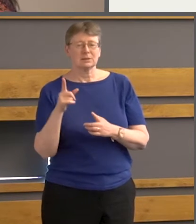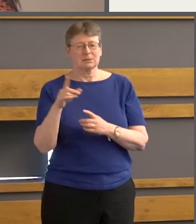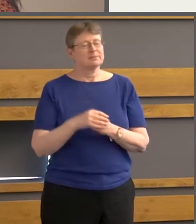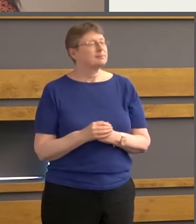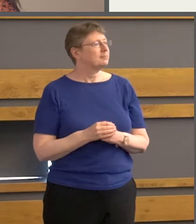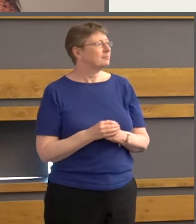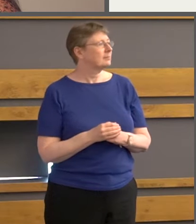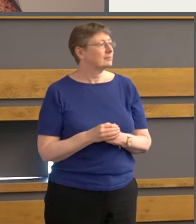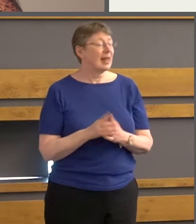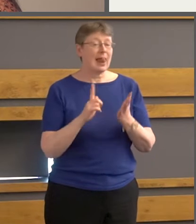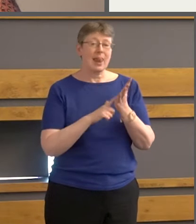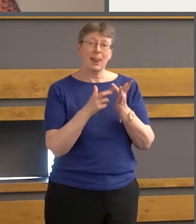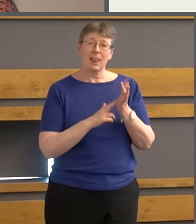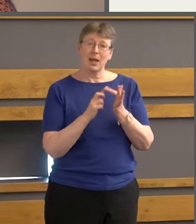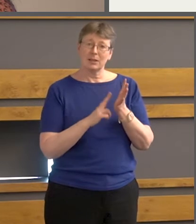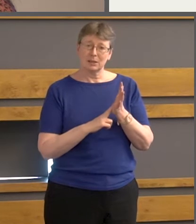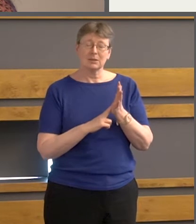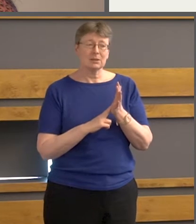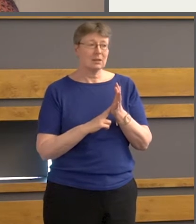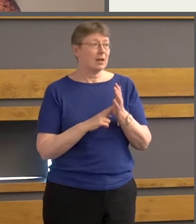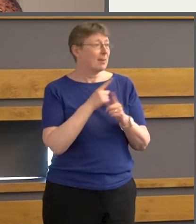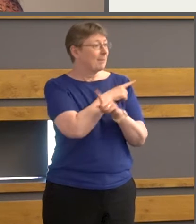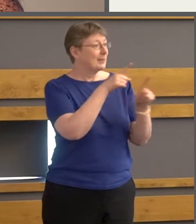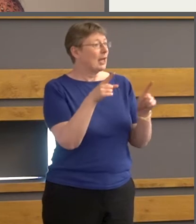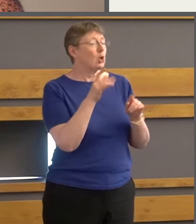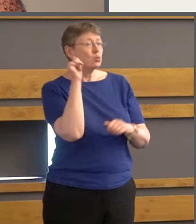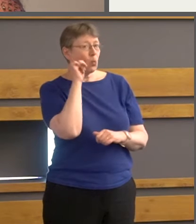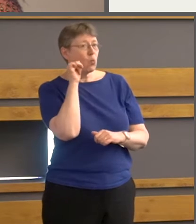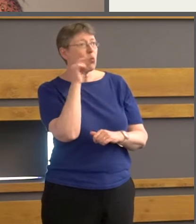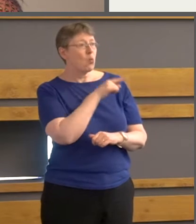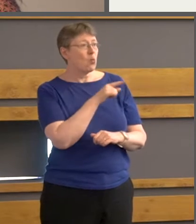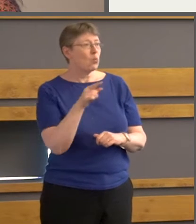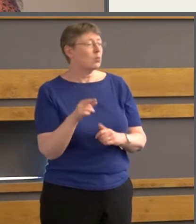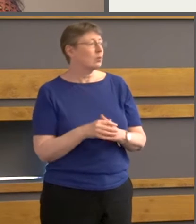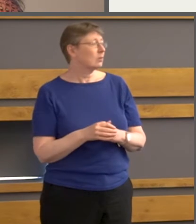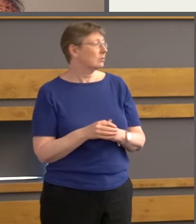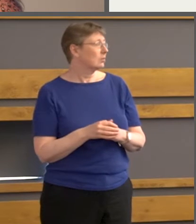And linen, as maybe some people in the room will know, had as a trade or as an industry